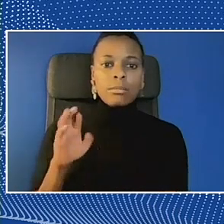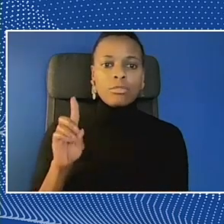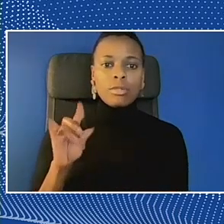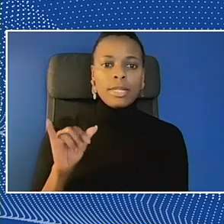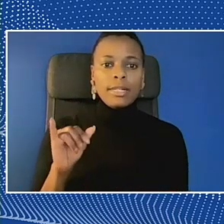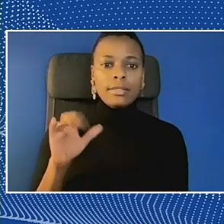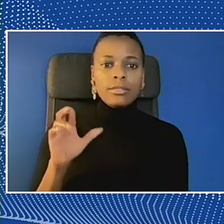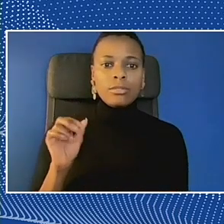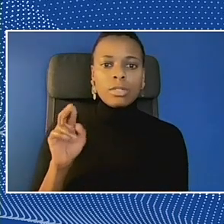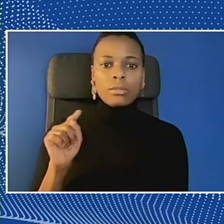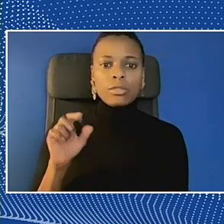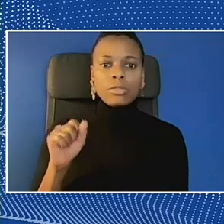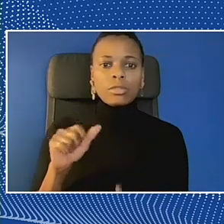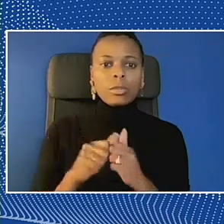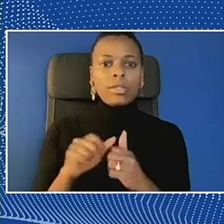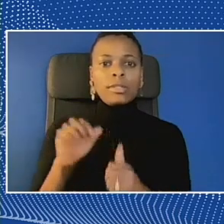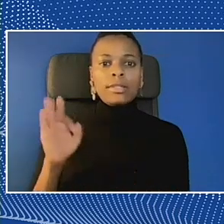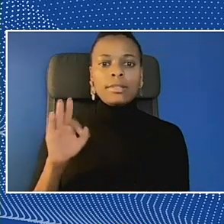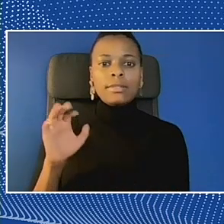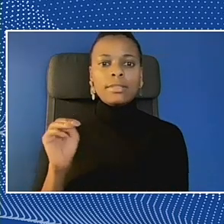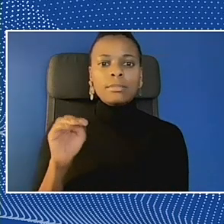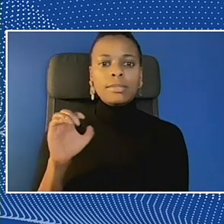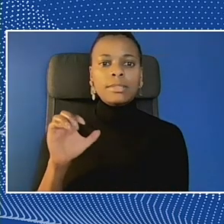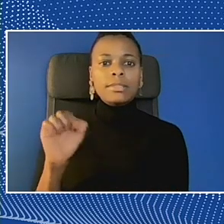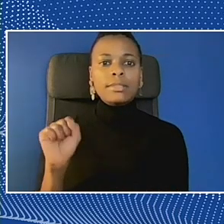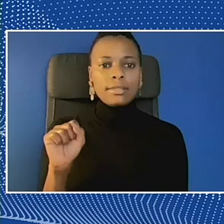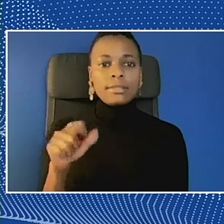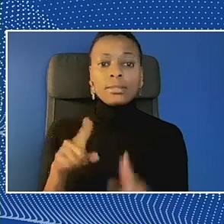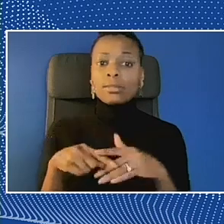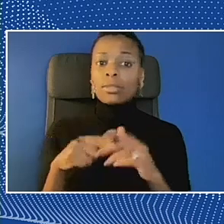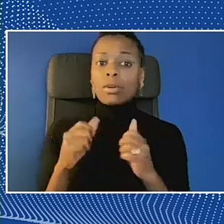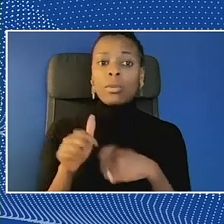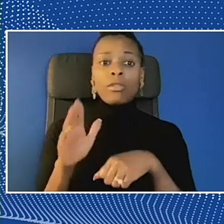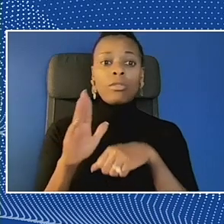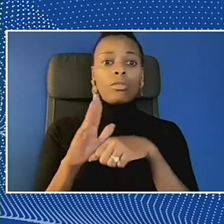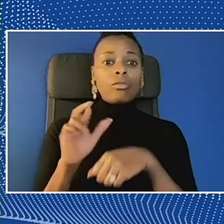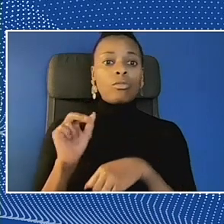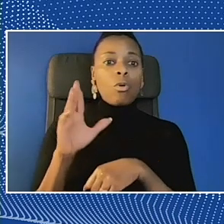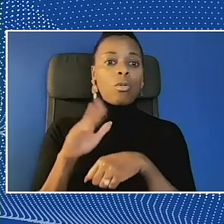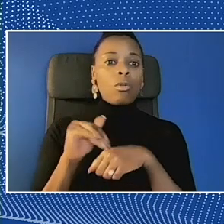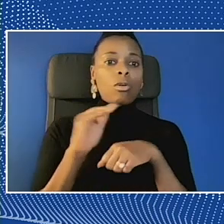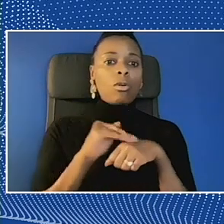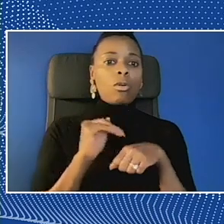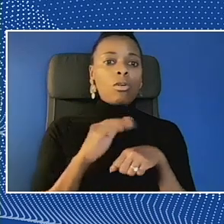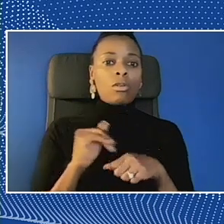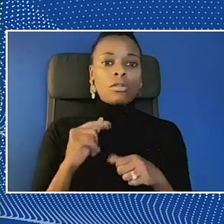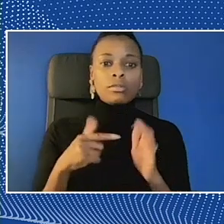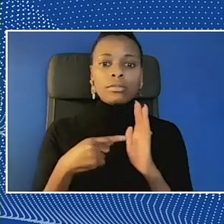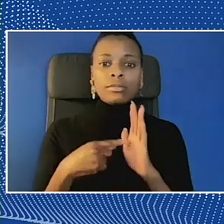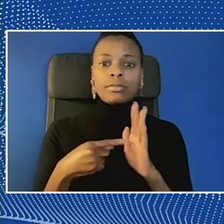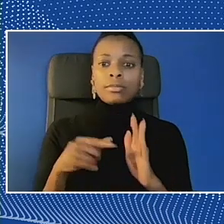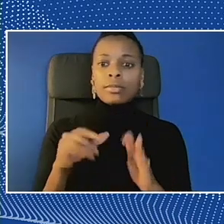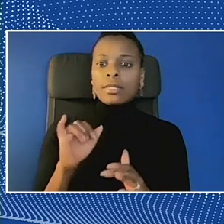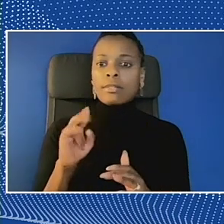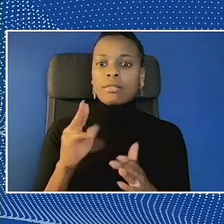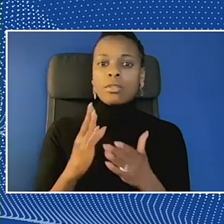Service. And I'd like to kick us off with a quick roll call. So representing civil rights organizations, we are joined by Wisdom